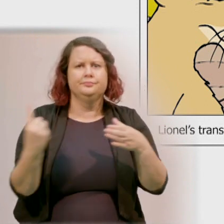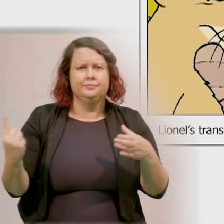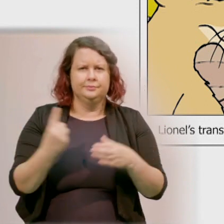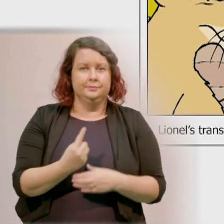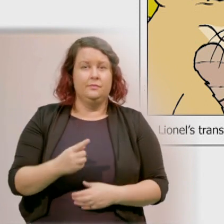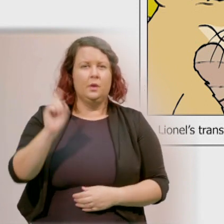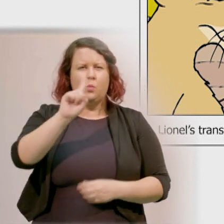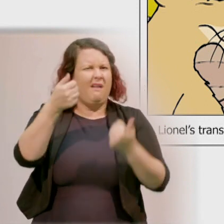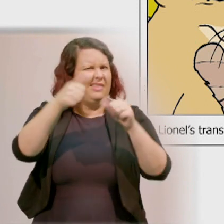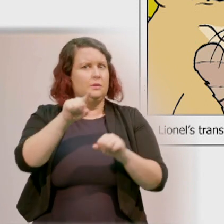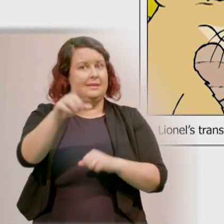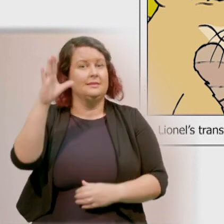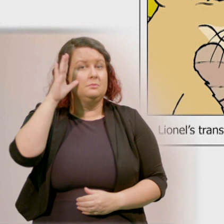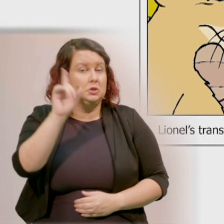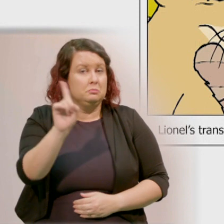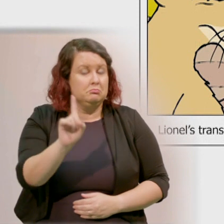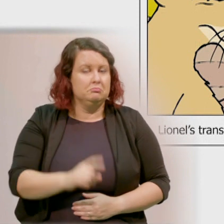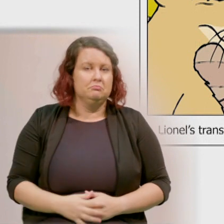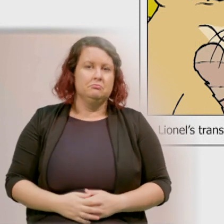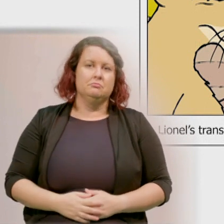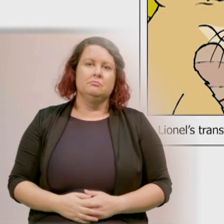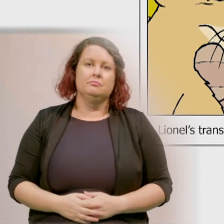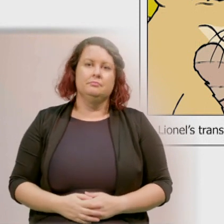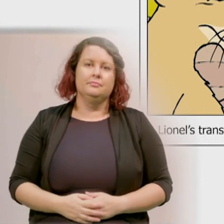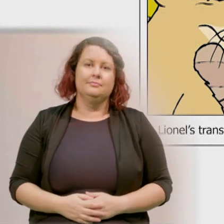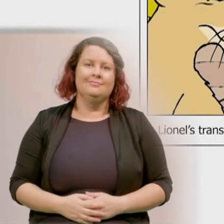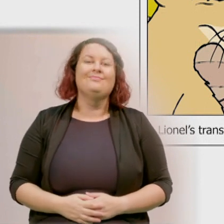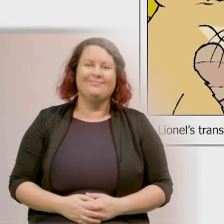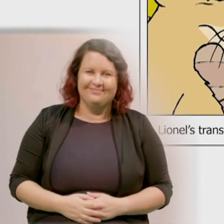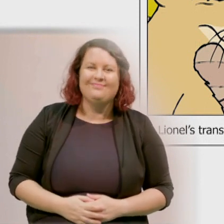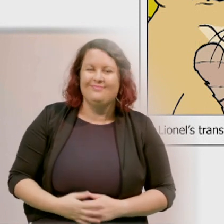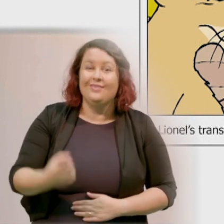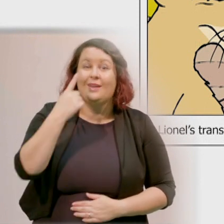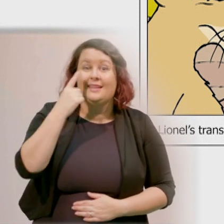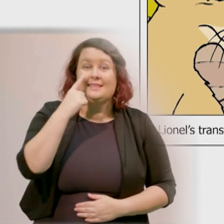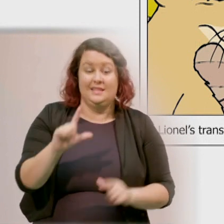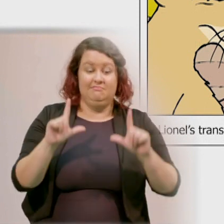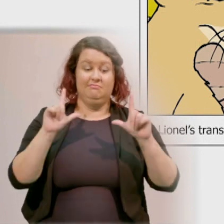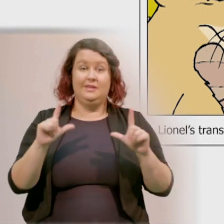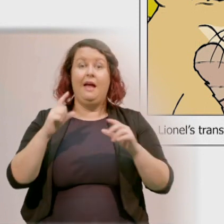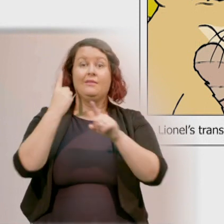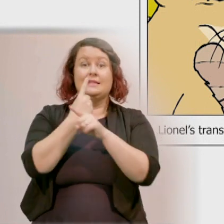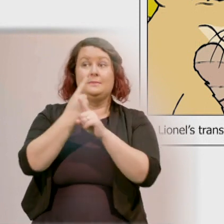size and placement of drawings, and font used in writing.